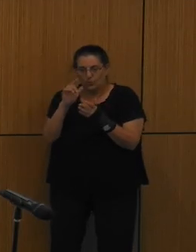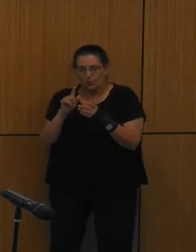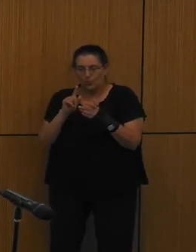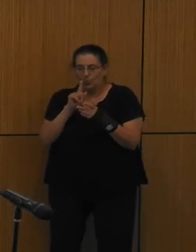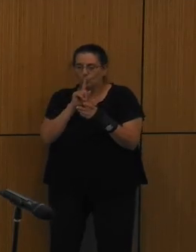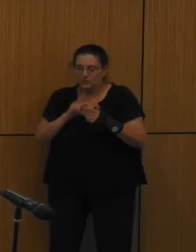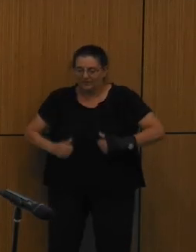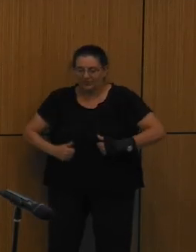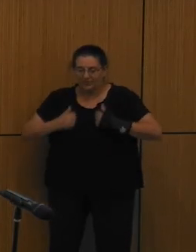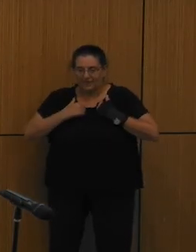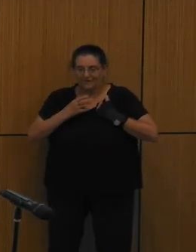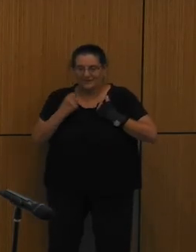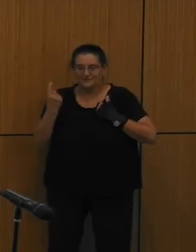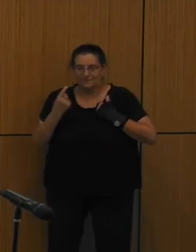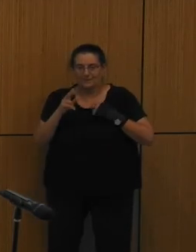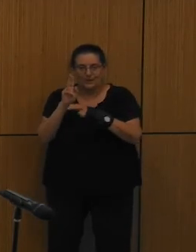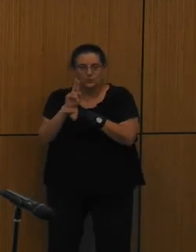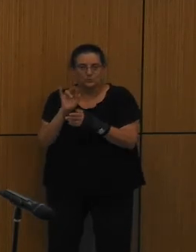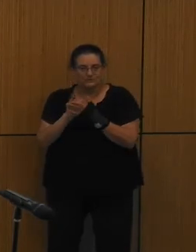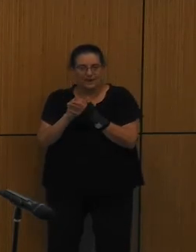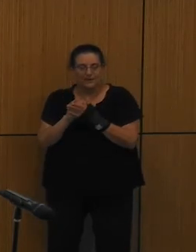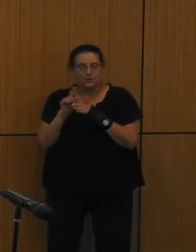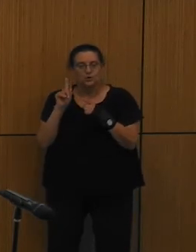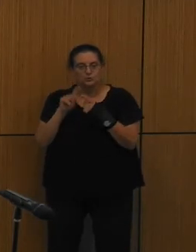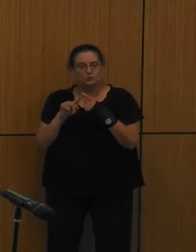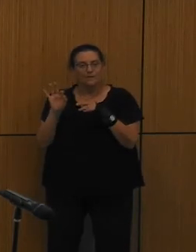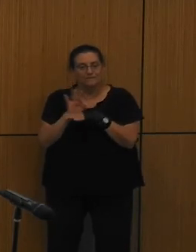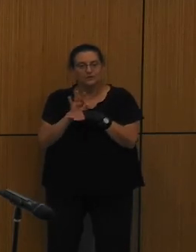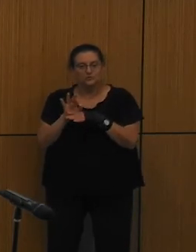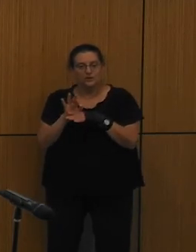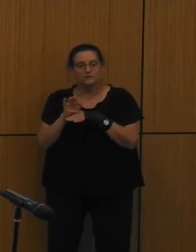that is now just an organ that we're, we're using to, study.